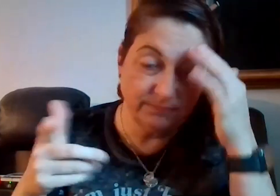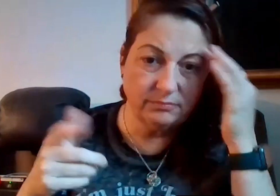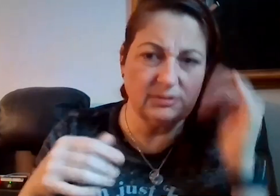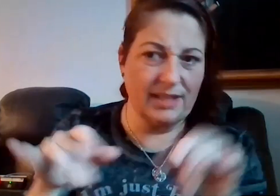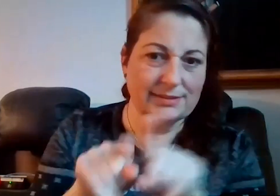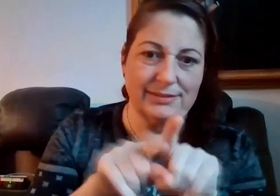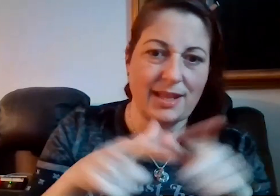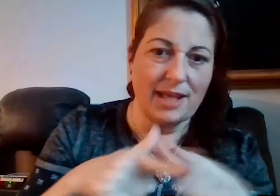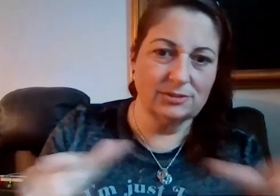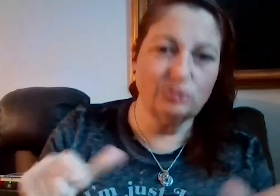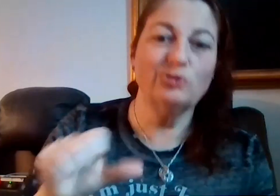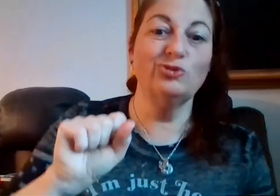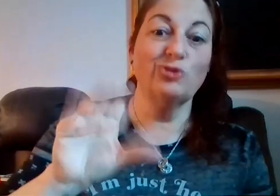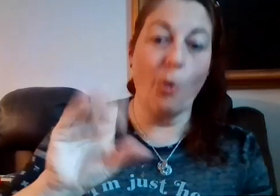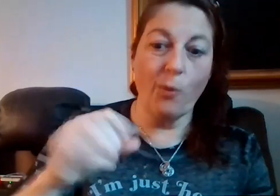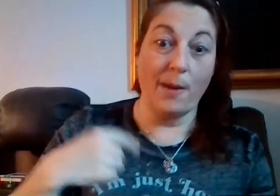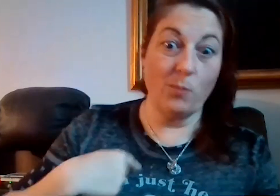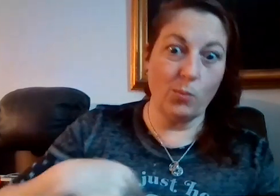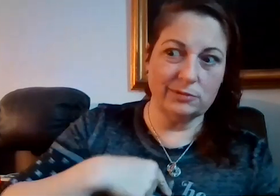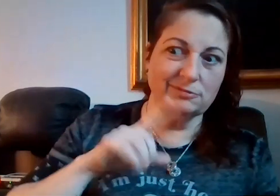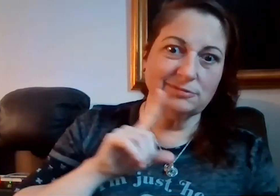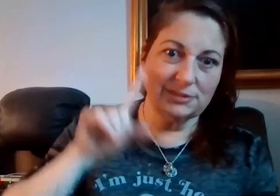And so with me being deaf and people being deaf,